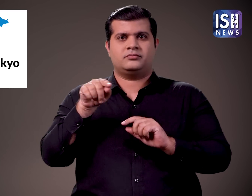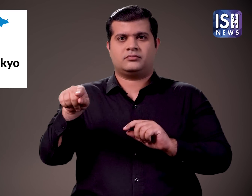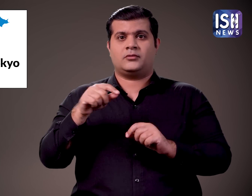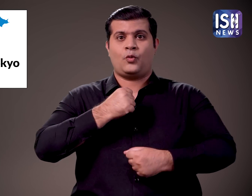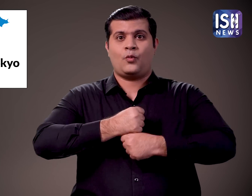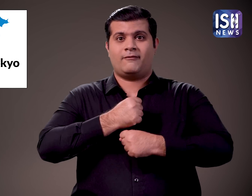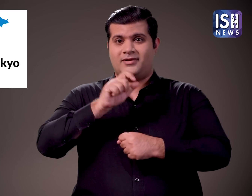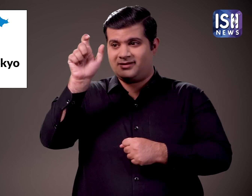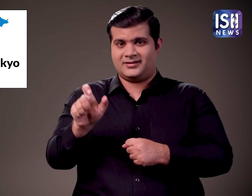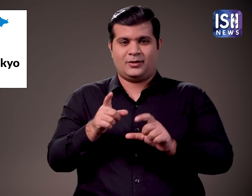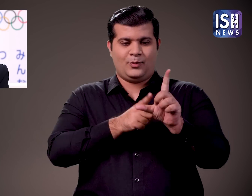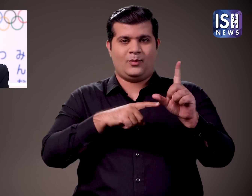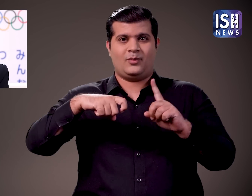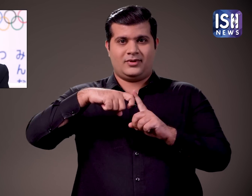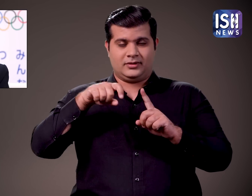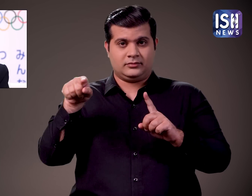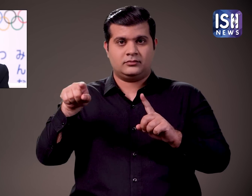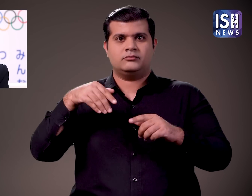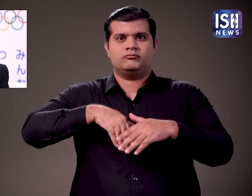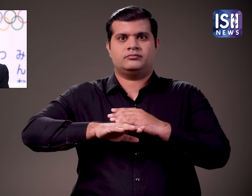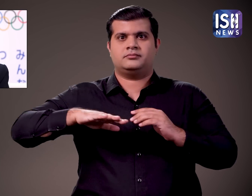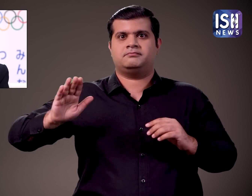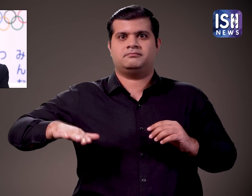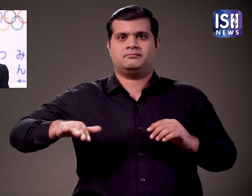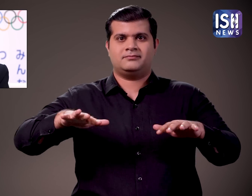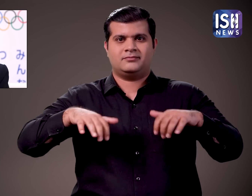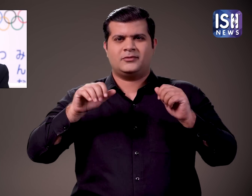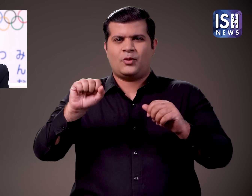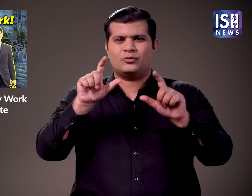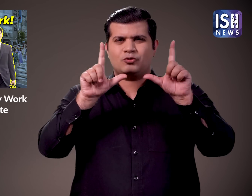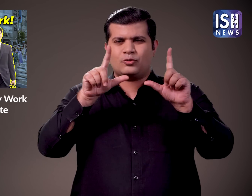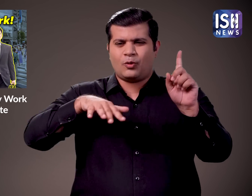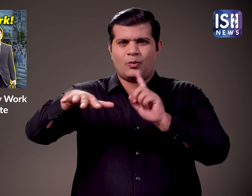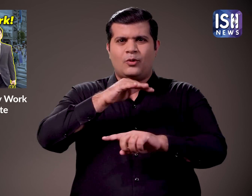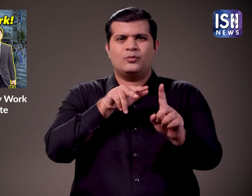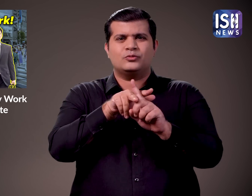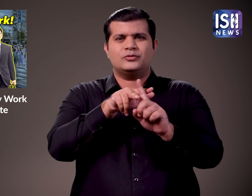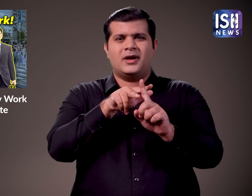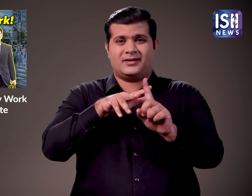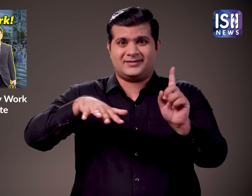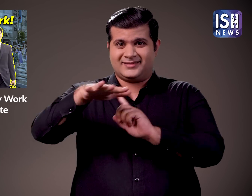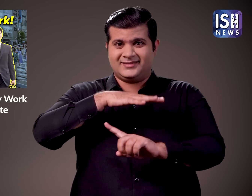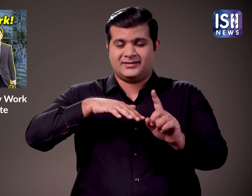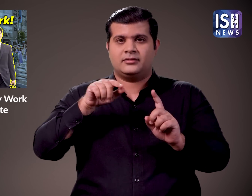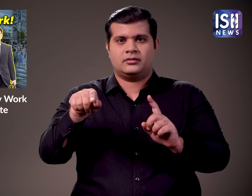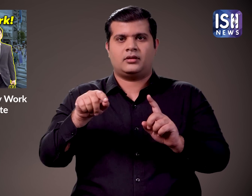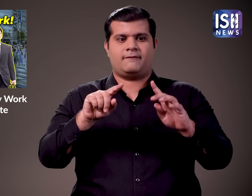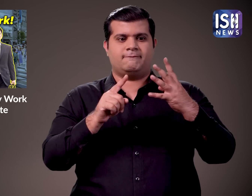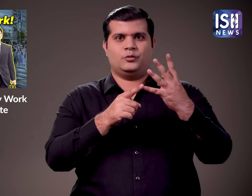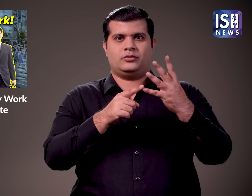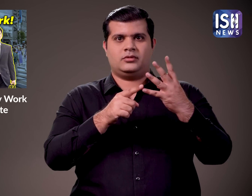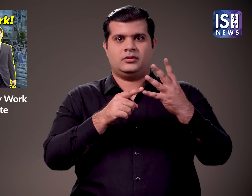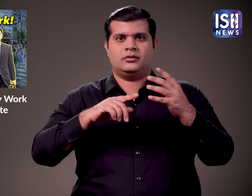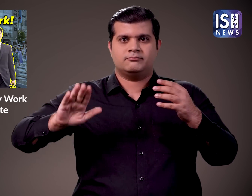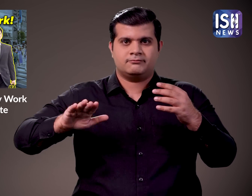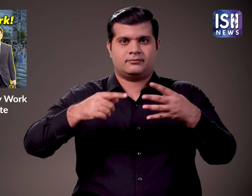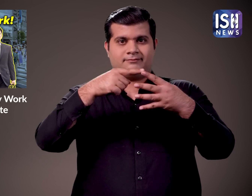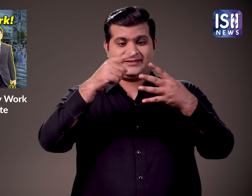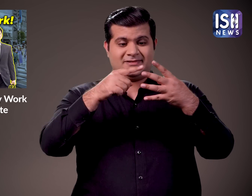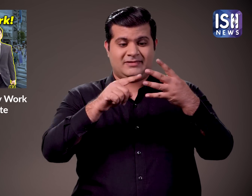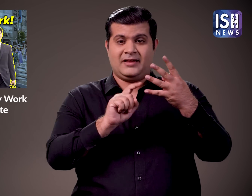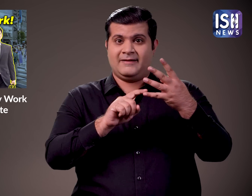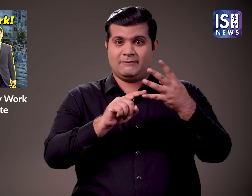Its Governor, Yuriko Koike, at the 4th regular session of Tokyo Metropolitan Assembly,